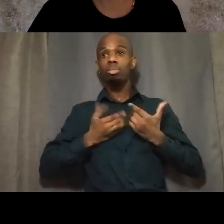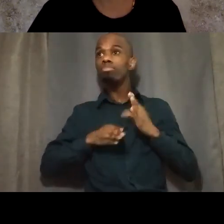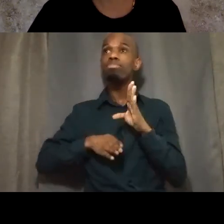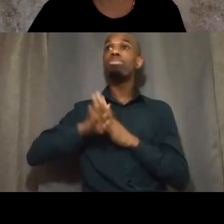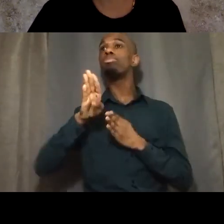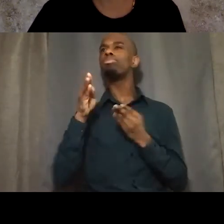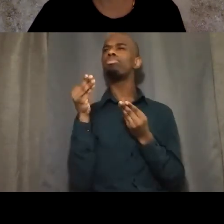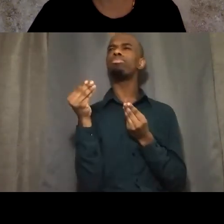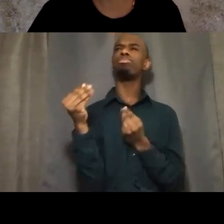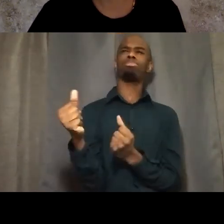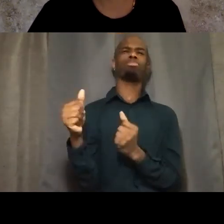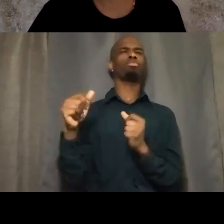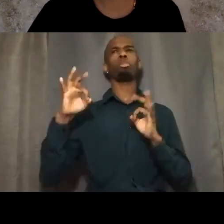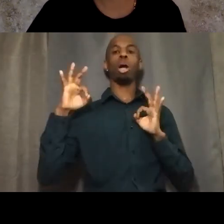Black Lives Matter Survival Fund.